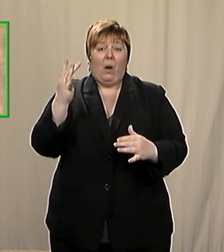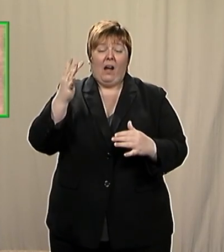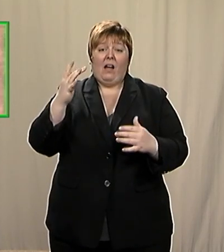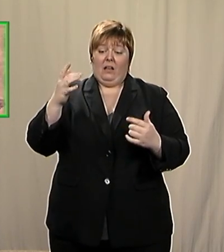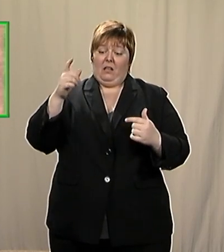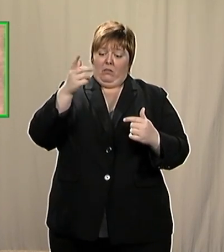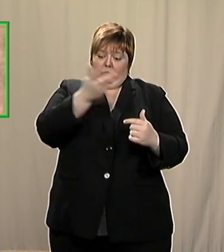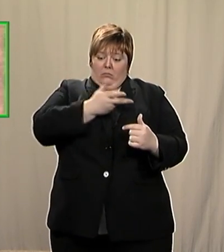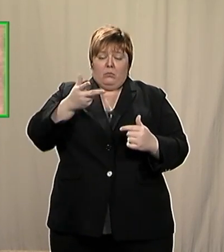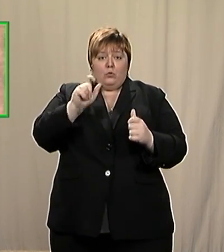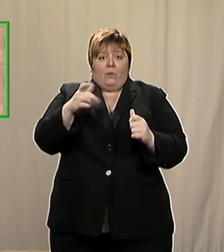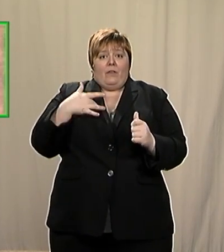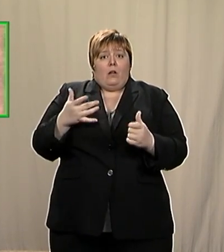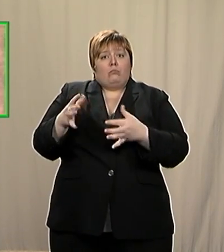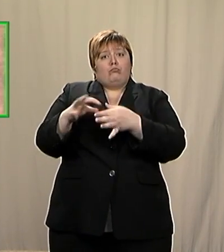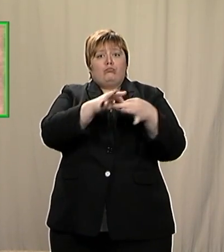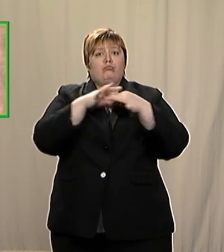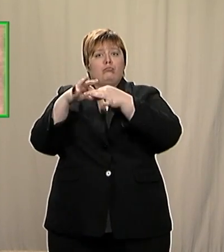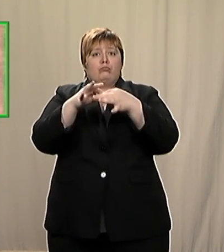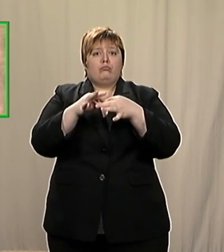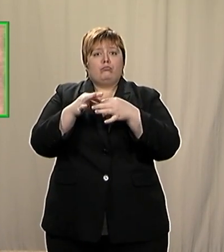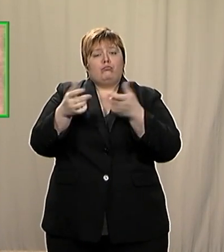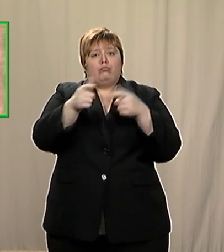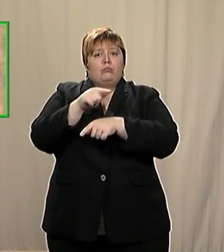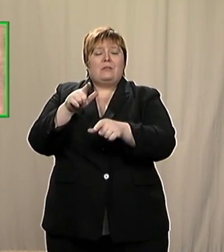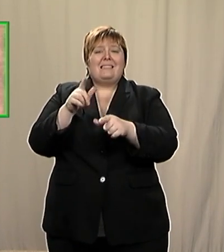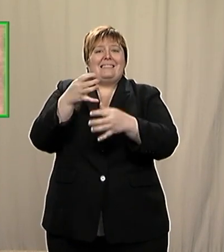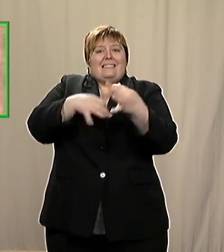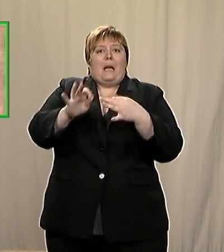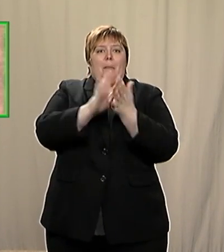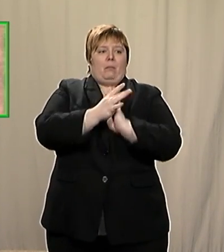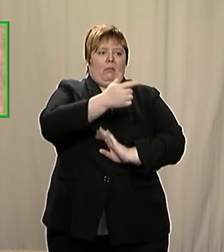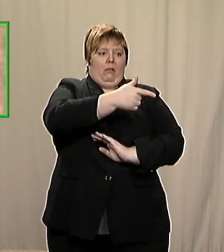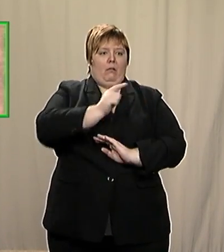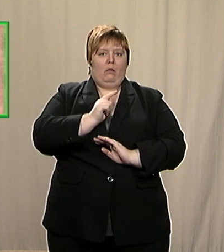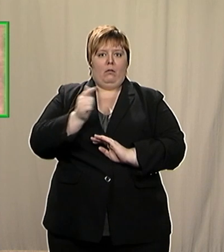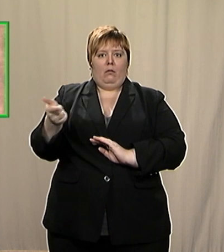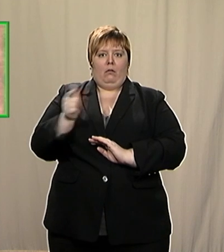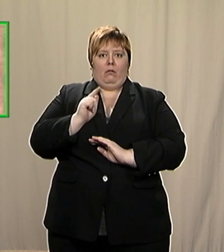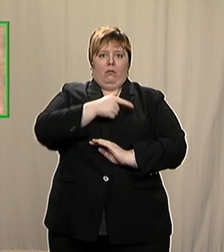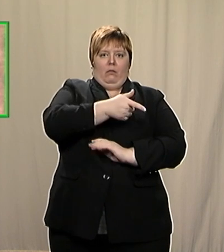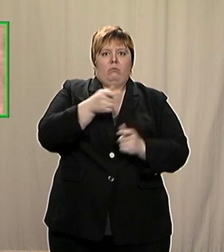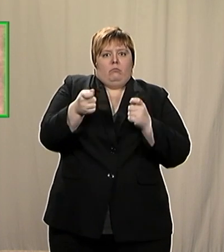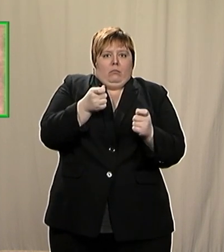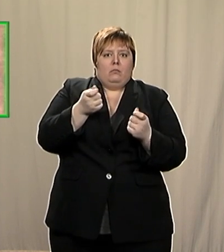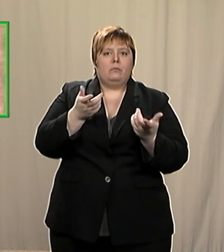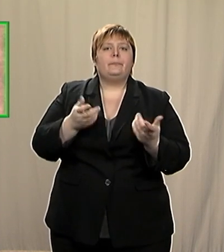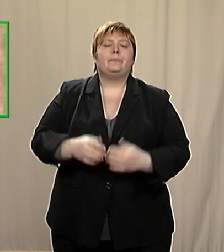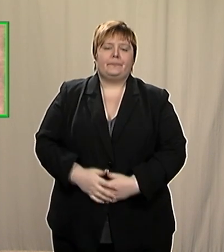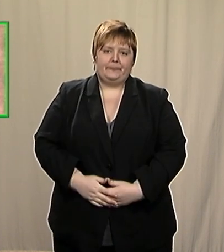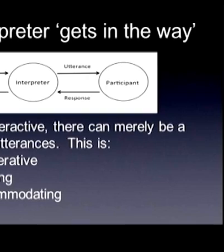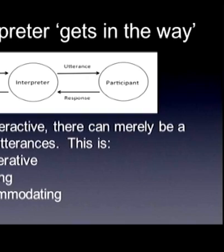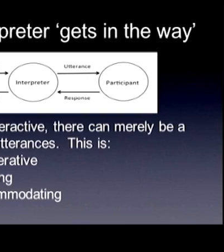or a series of one-way interactions back and forth crucially through the interpreter.